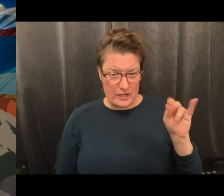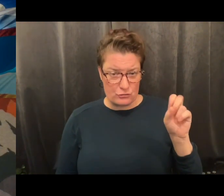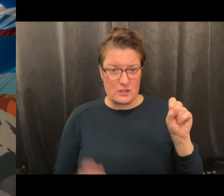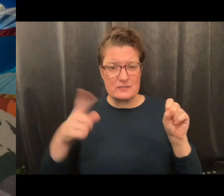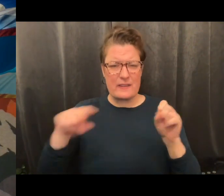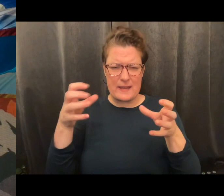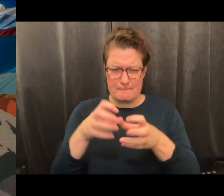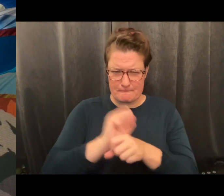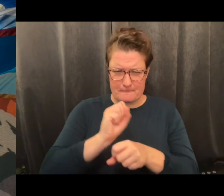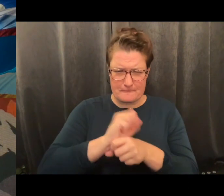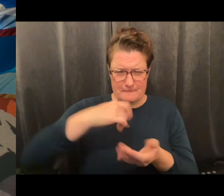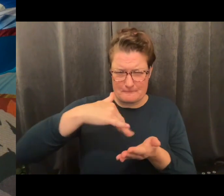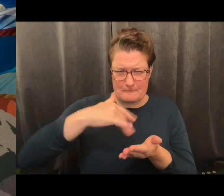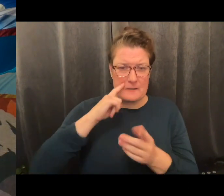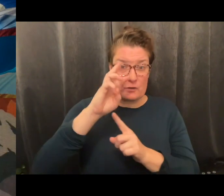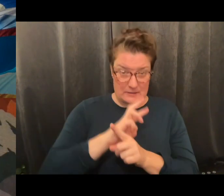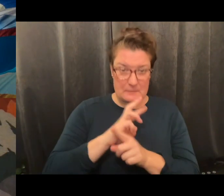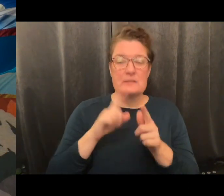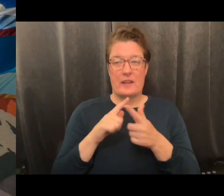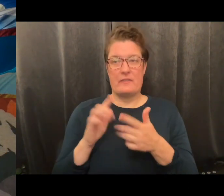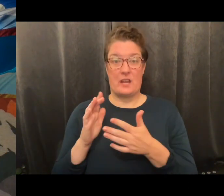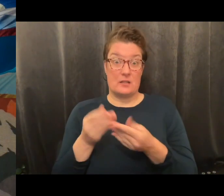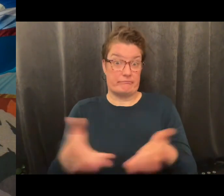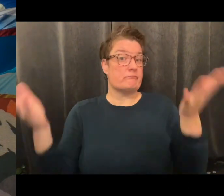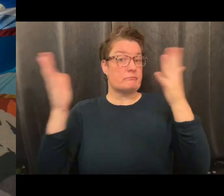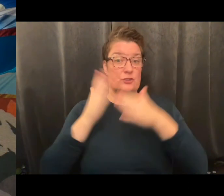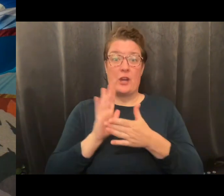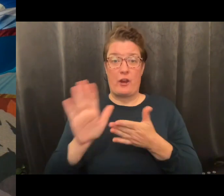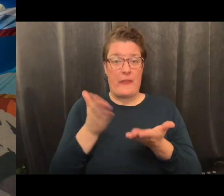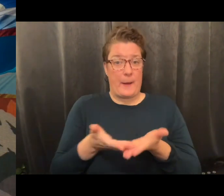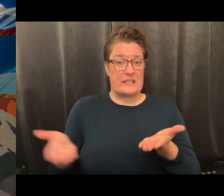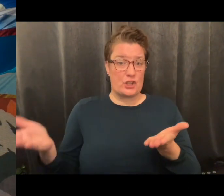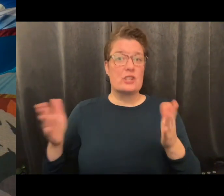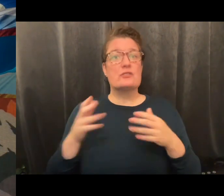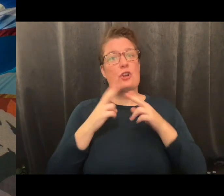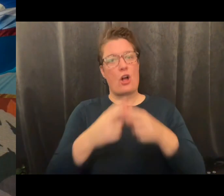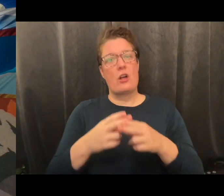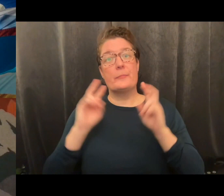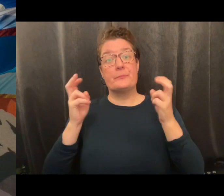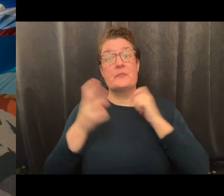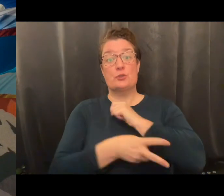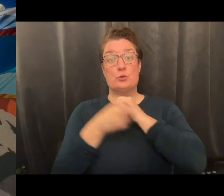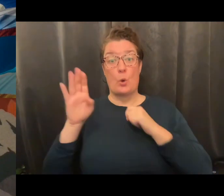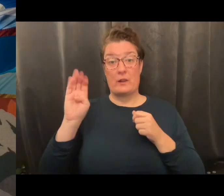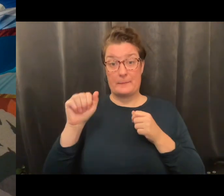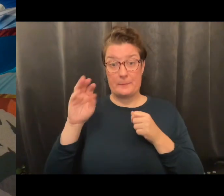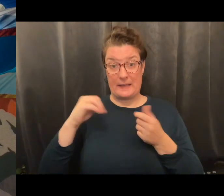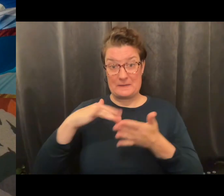And it's called the Stolen Beam Study Series because of a teaching that's related to a Talmudic debate.